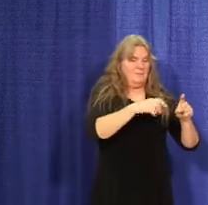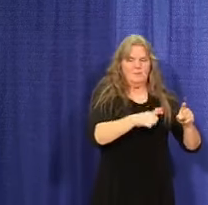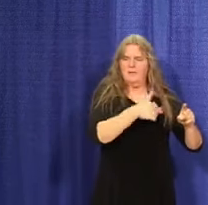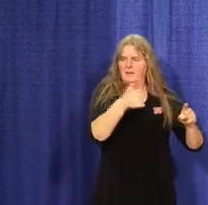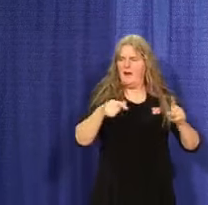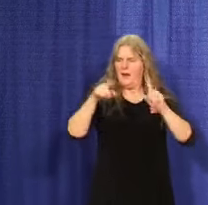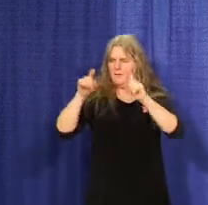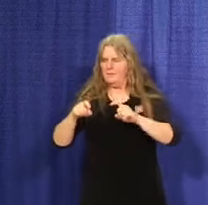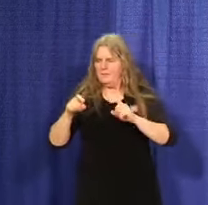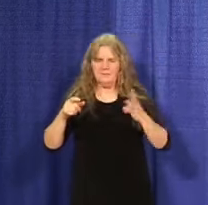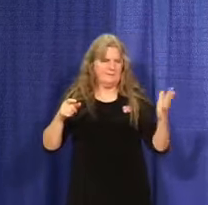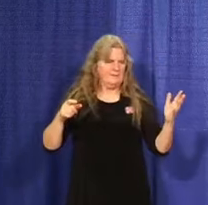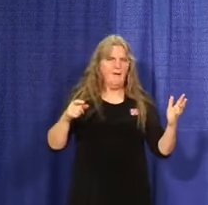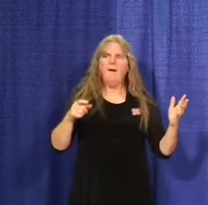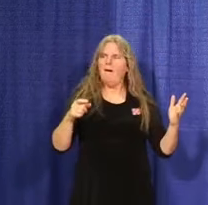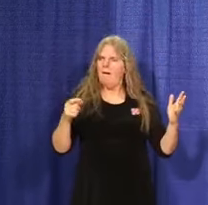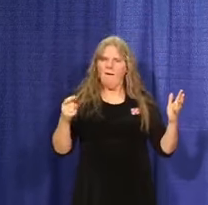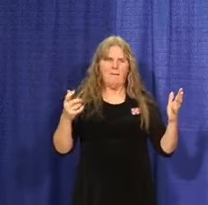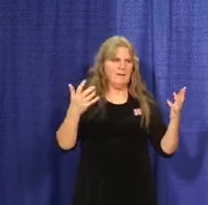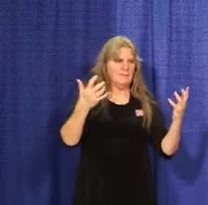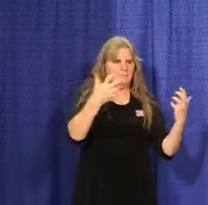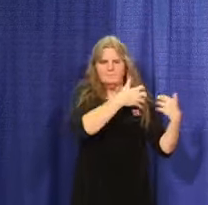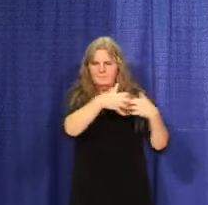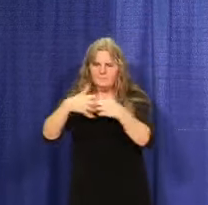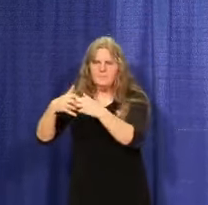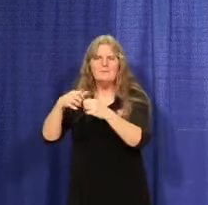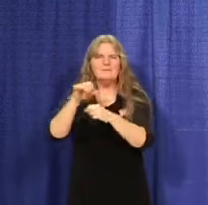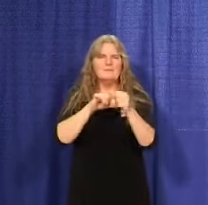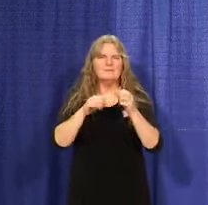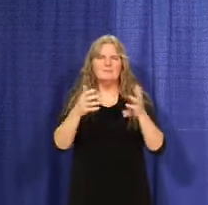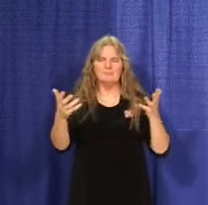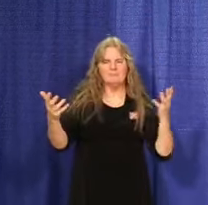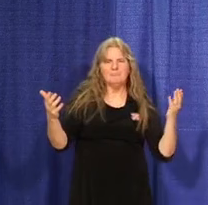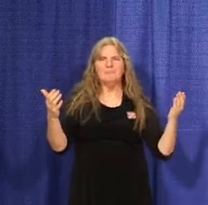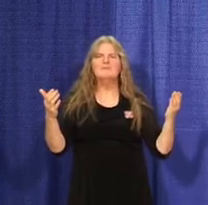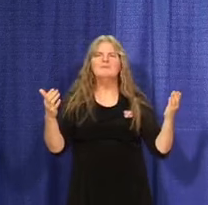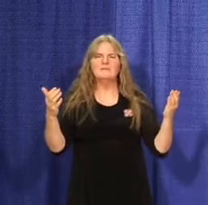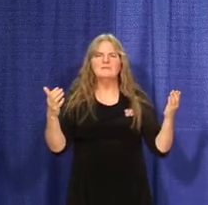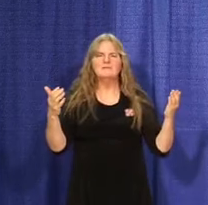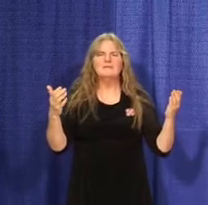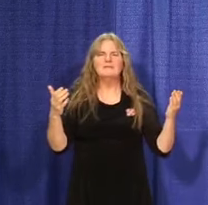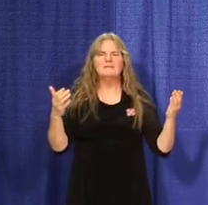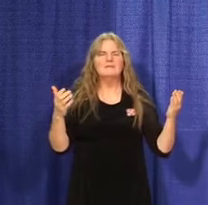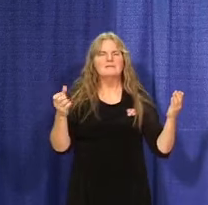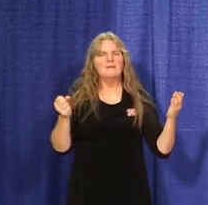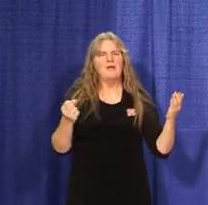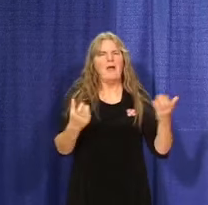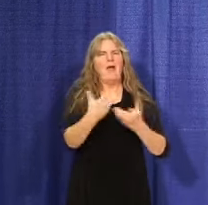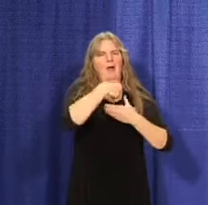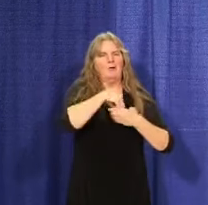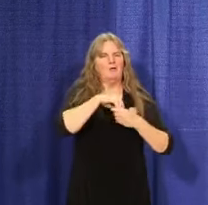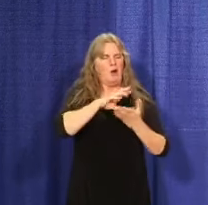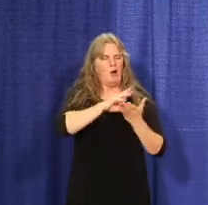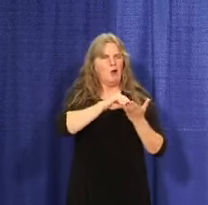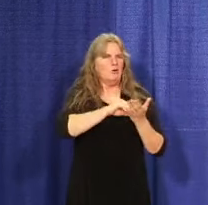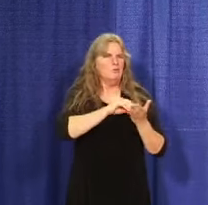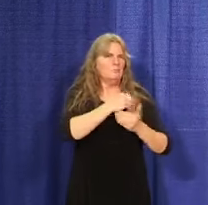currently be referred out testing. So this is part of the learning process, and also just finding